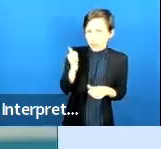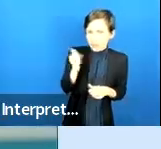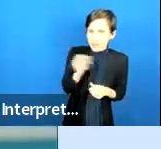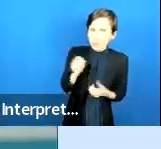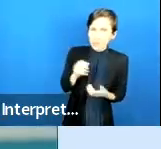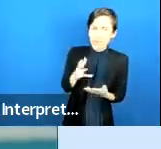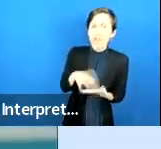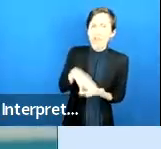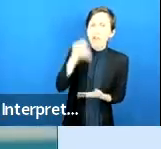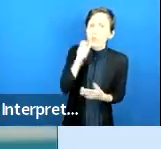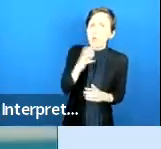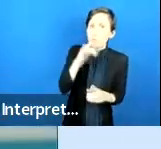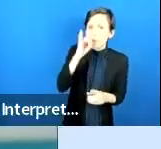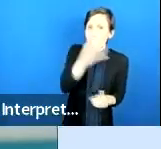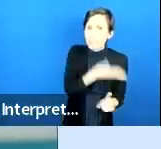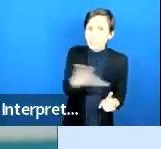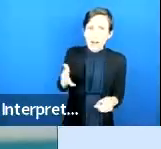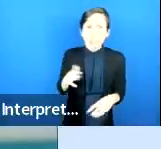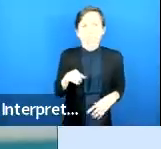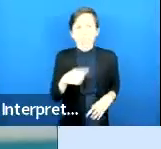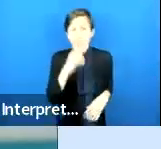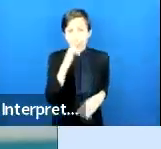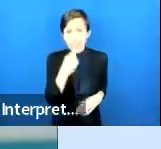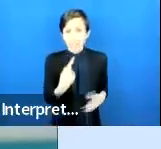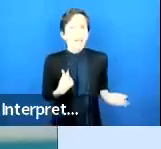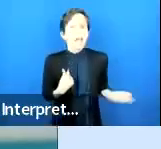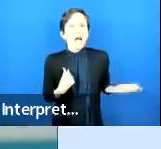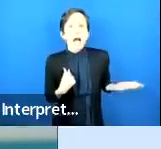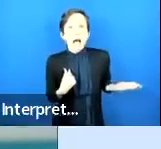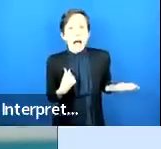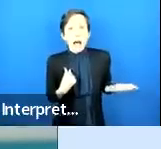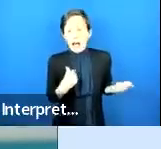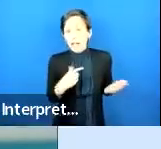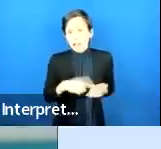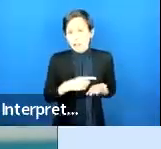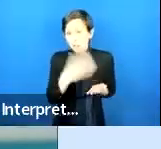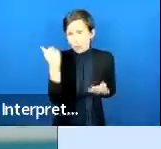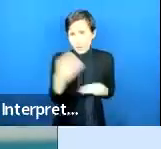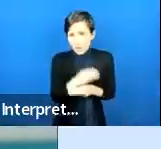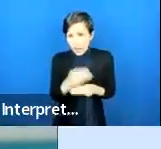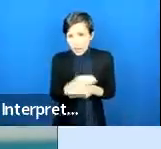Like sometimes like in math or like I forget to do something at home you like,